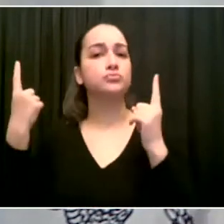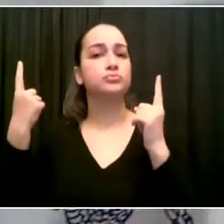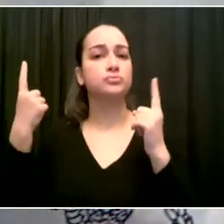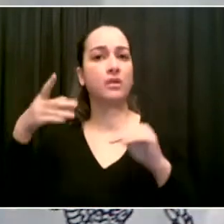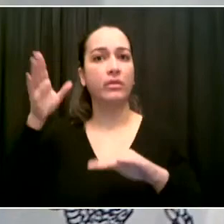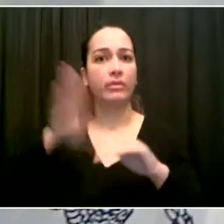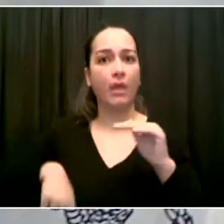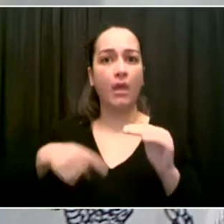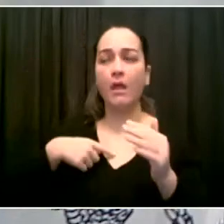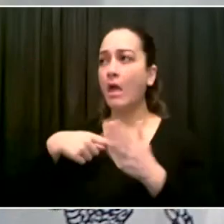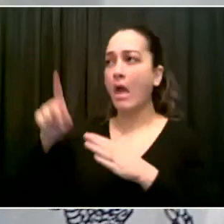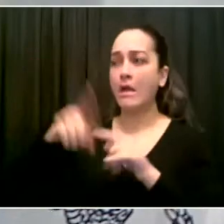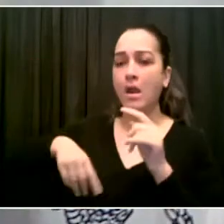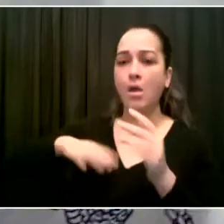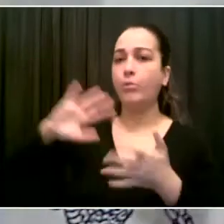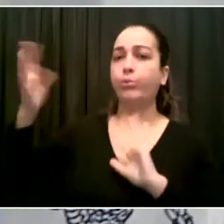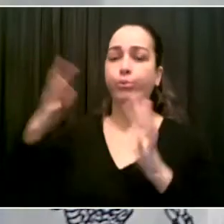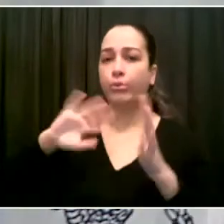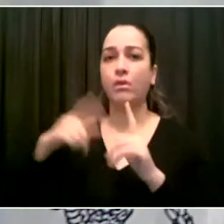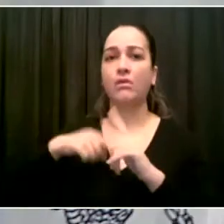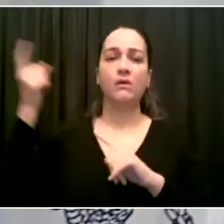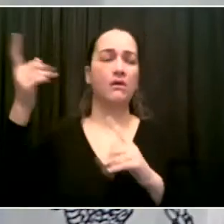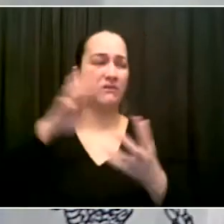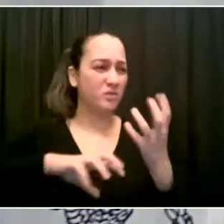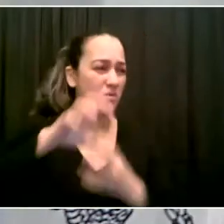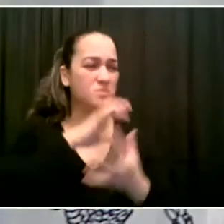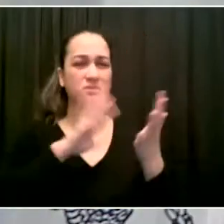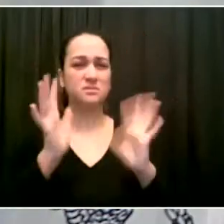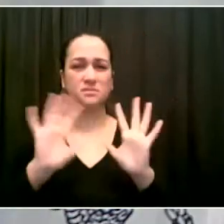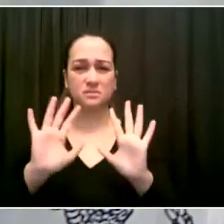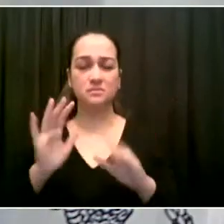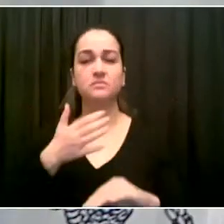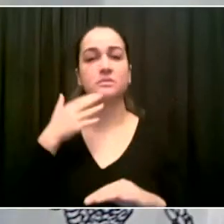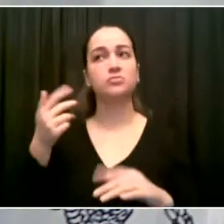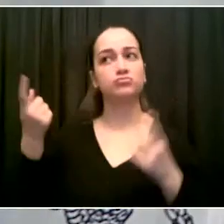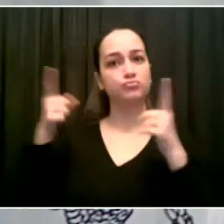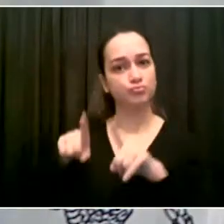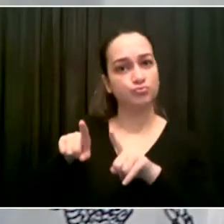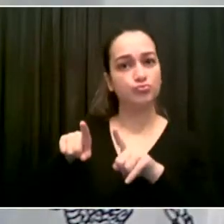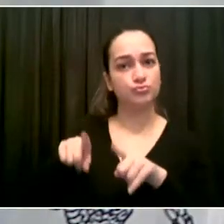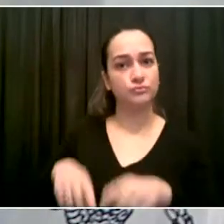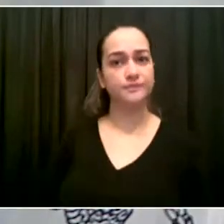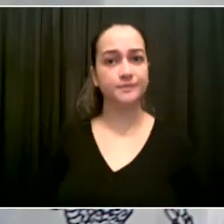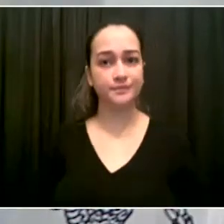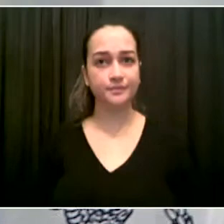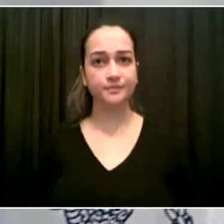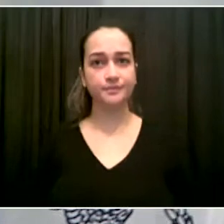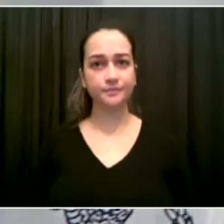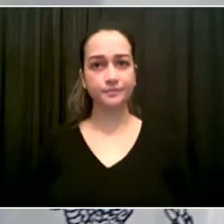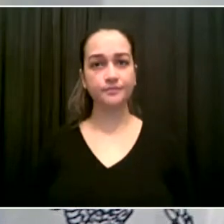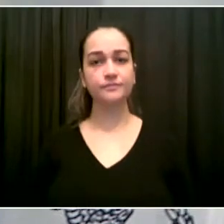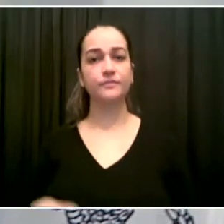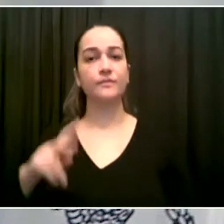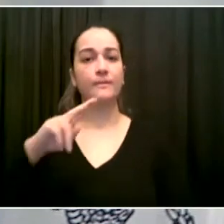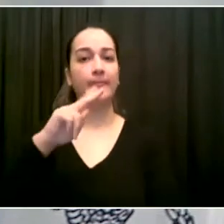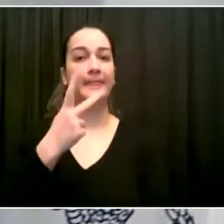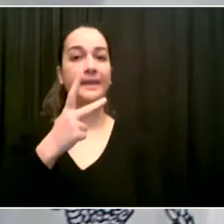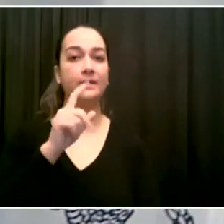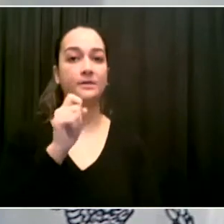THEIR APARTMENT. GO AHEAD JAMES. Reporter: